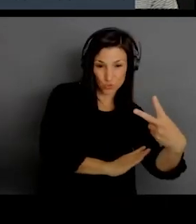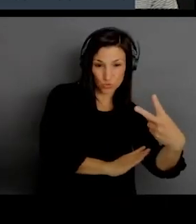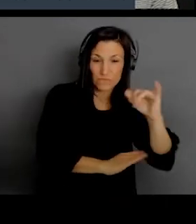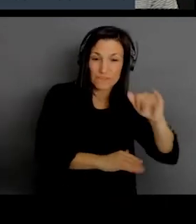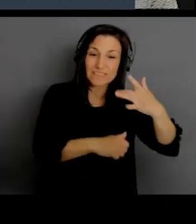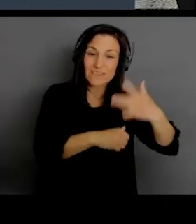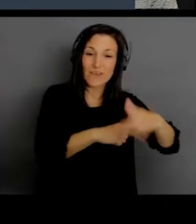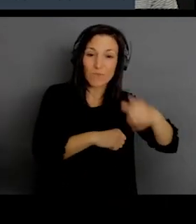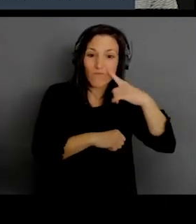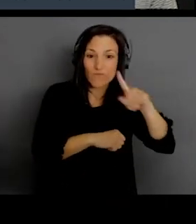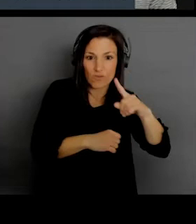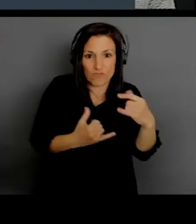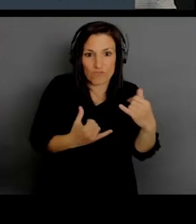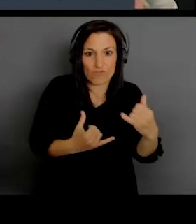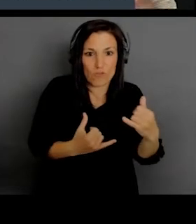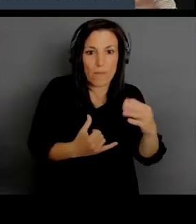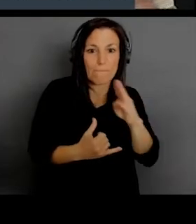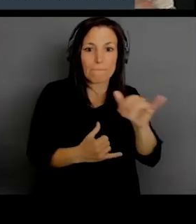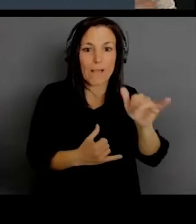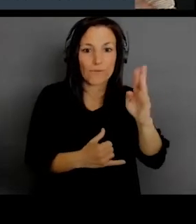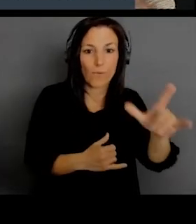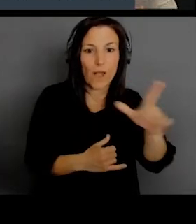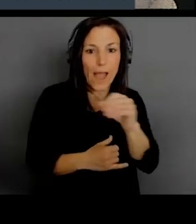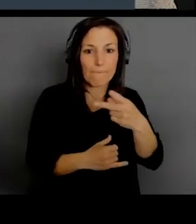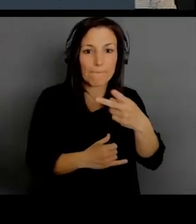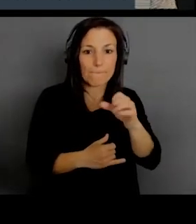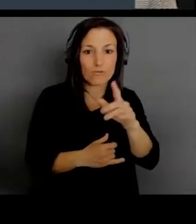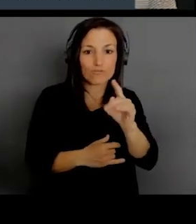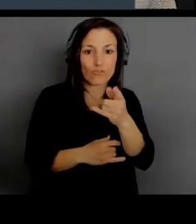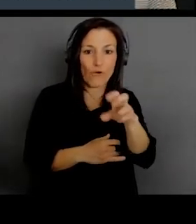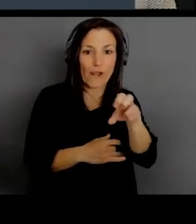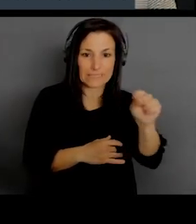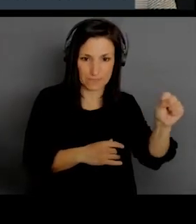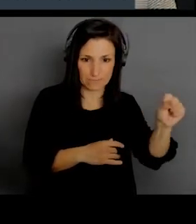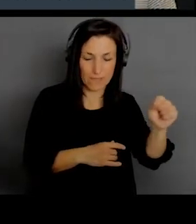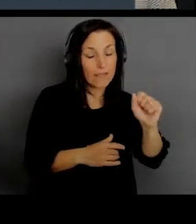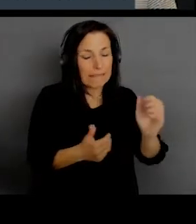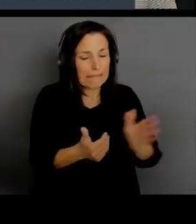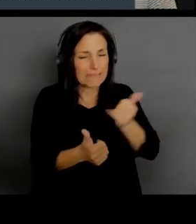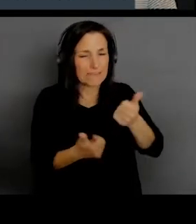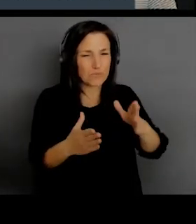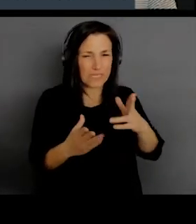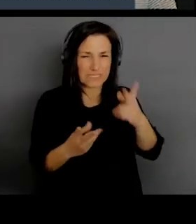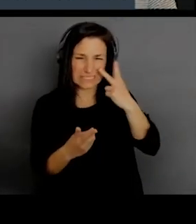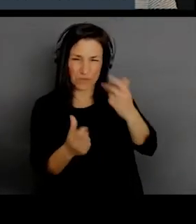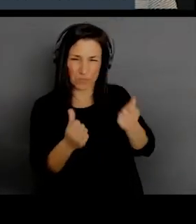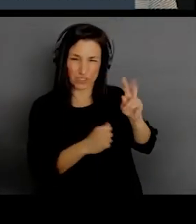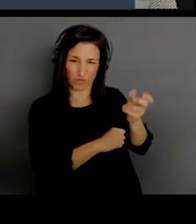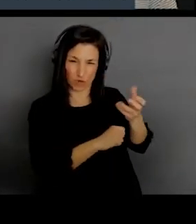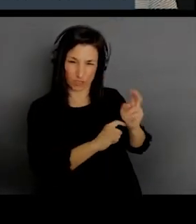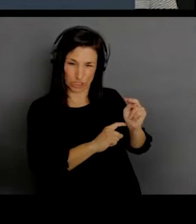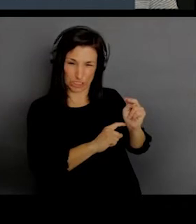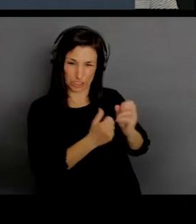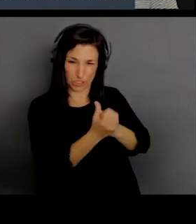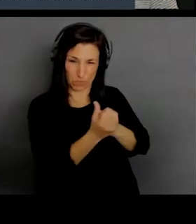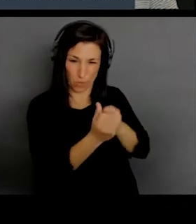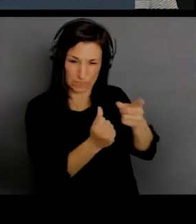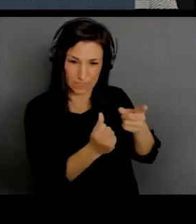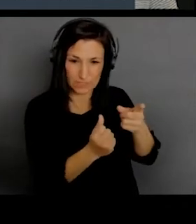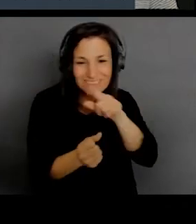of MySQL and Postgres, and the easiest way to figure out which versions support Aurora Serverless is this nice little filter we have on the console.